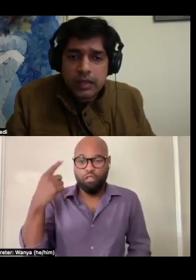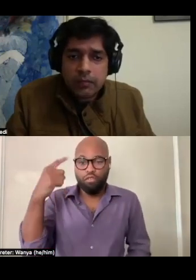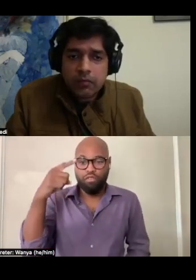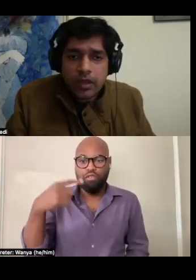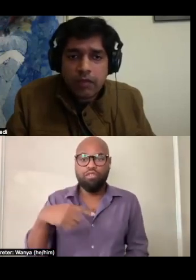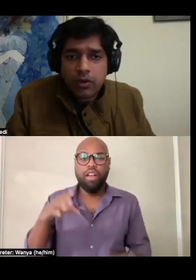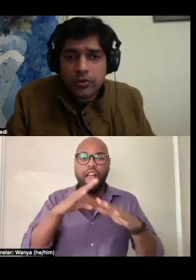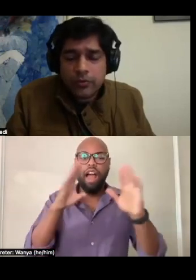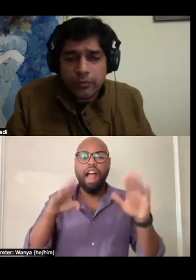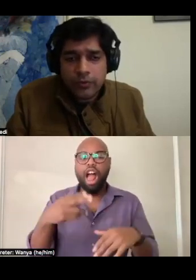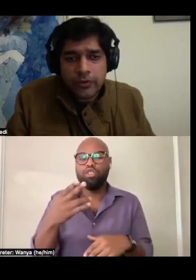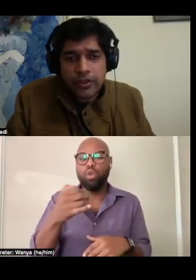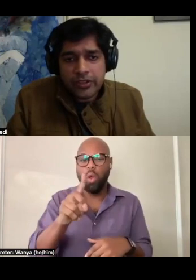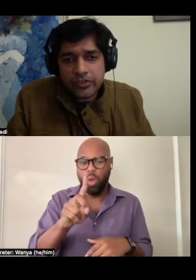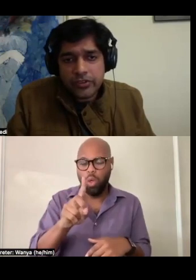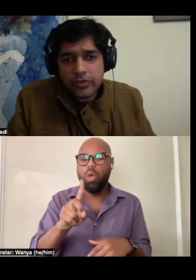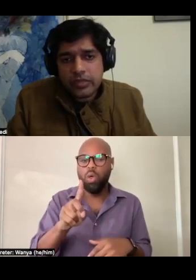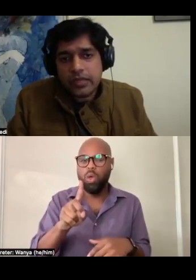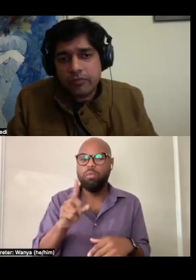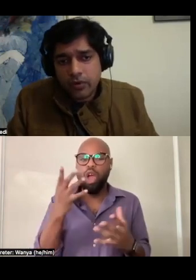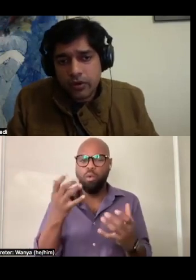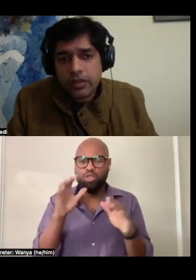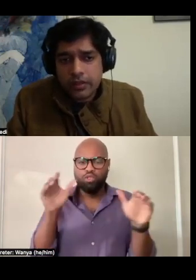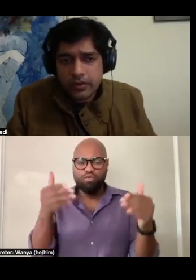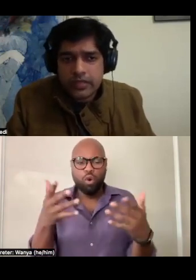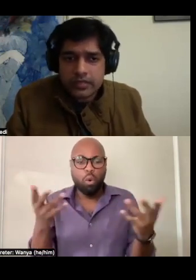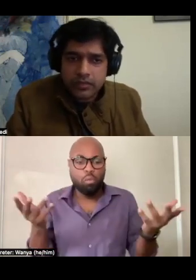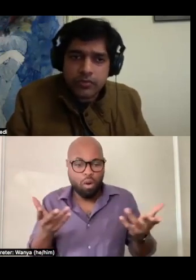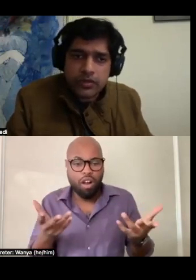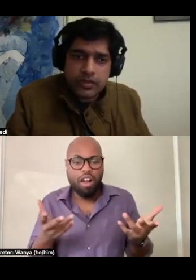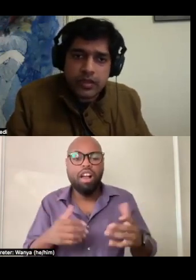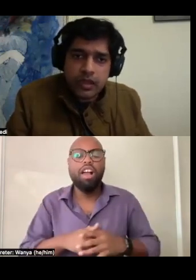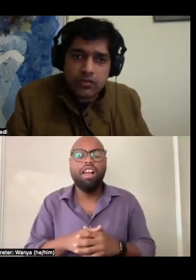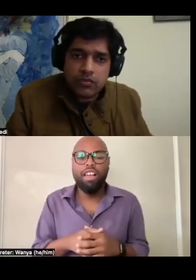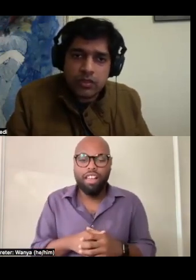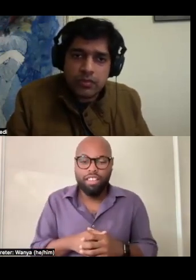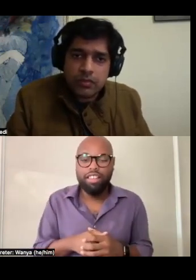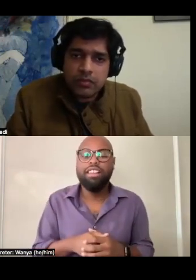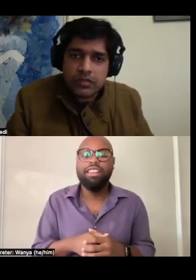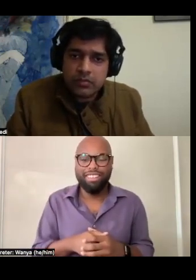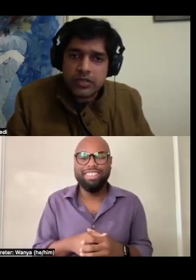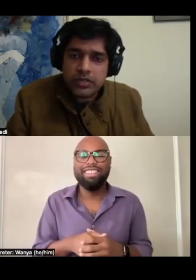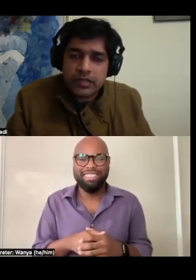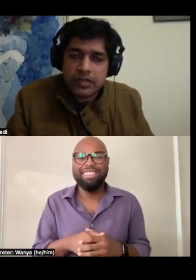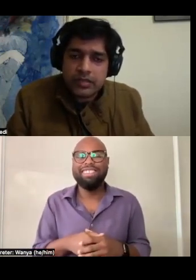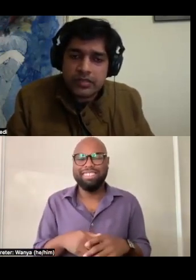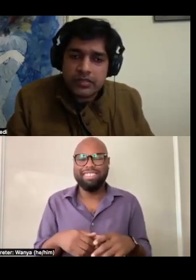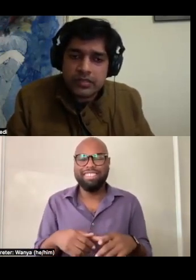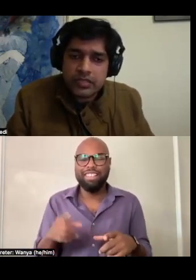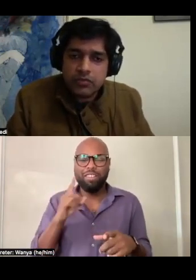What I want to draw your attention to is that there is a difference in households with people with disability with LTSS needs with